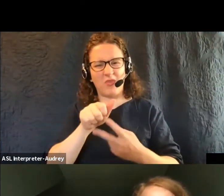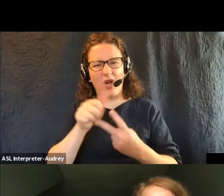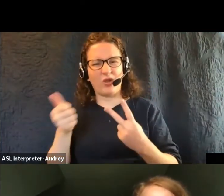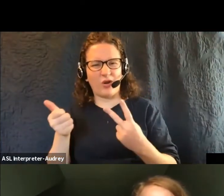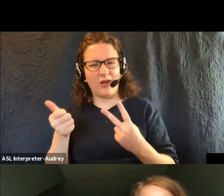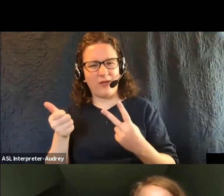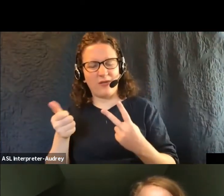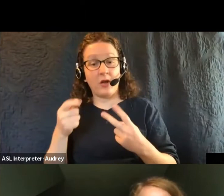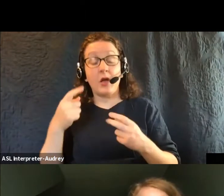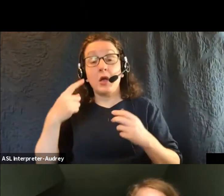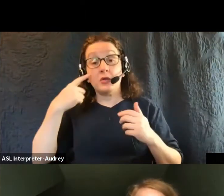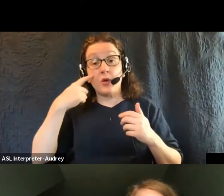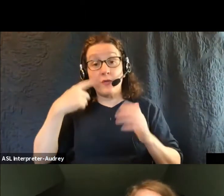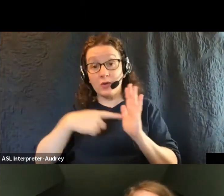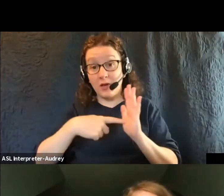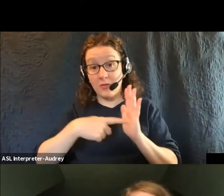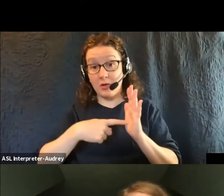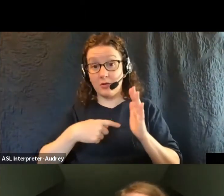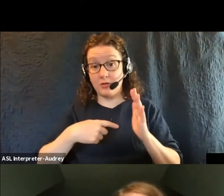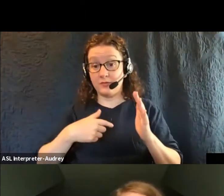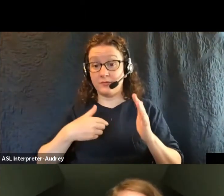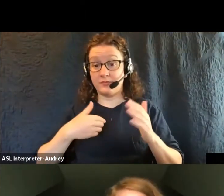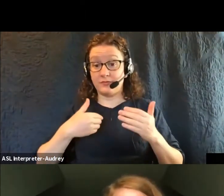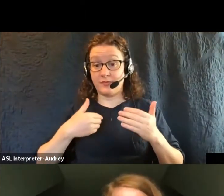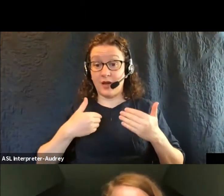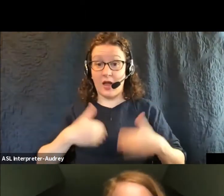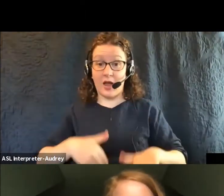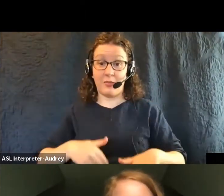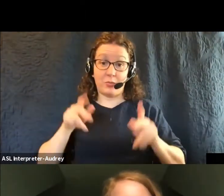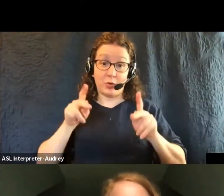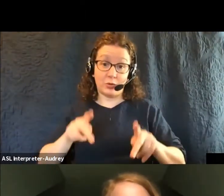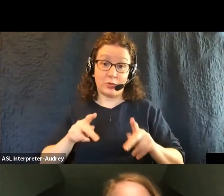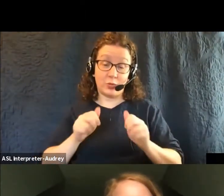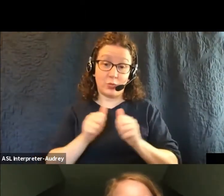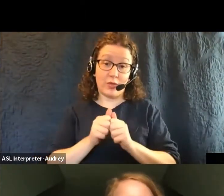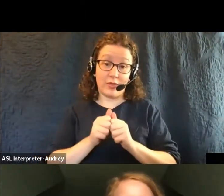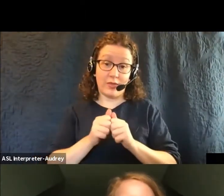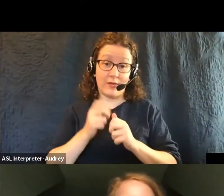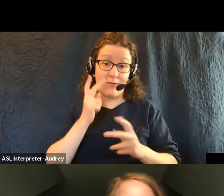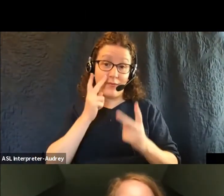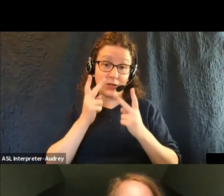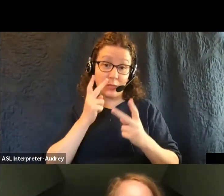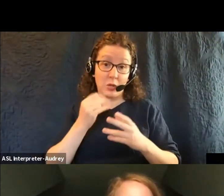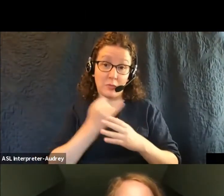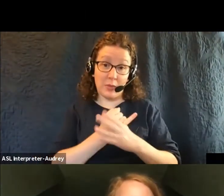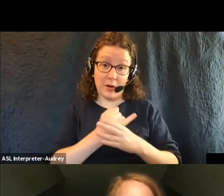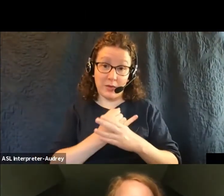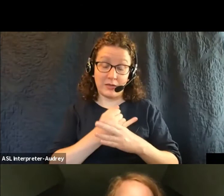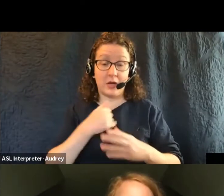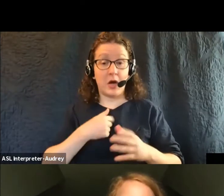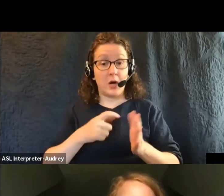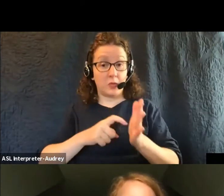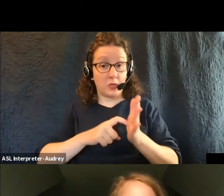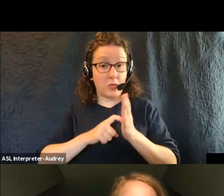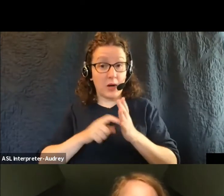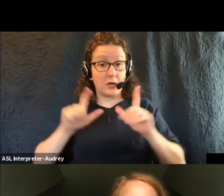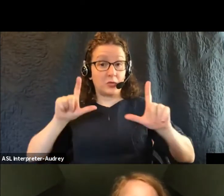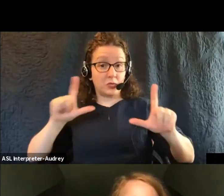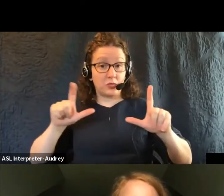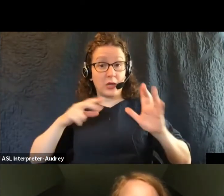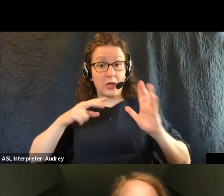"Hello, being a person with visual impairment, I require a screen reader on my computer